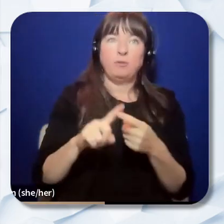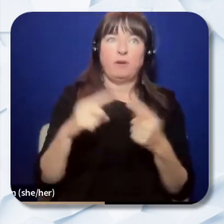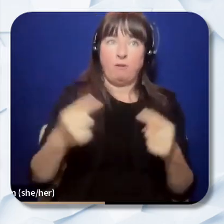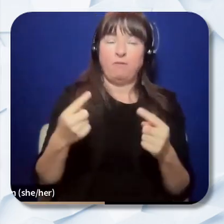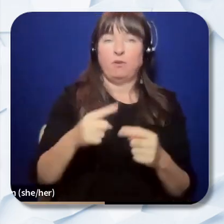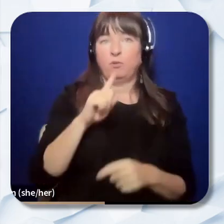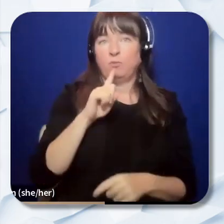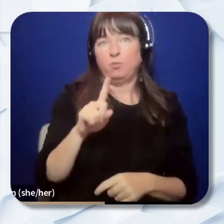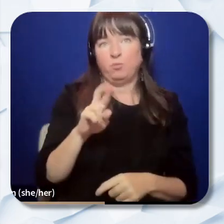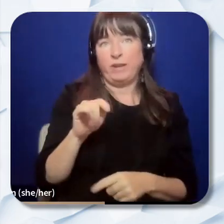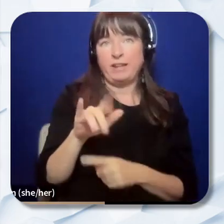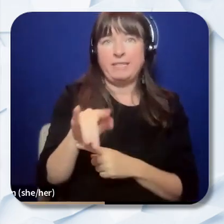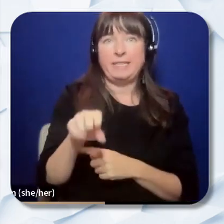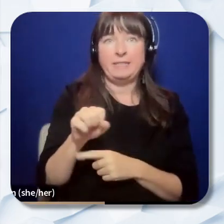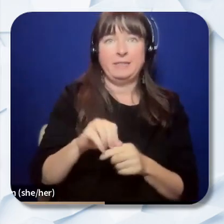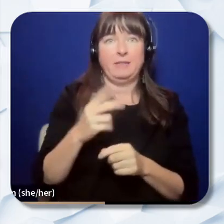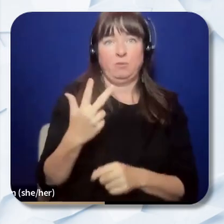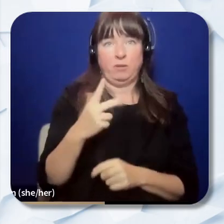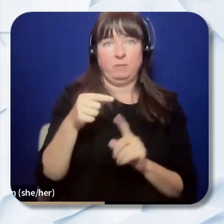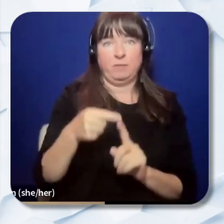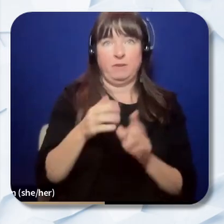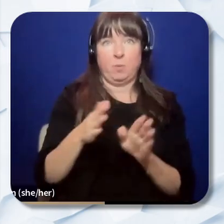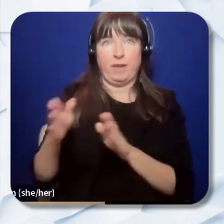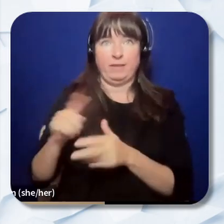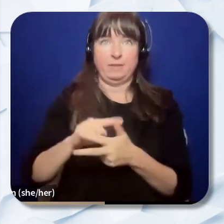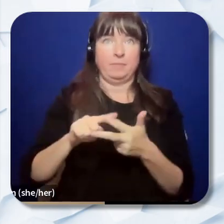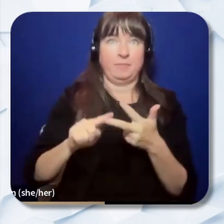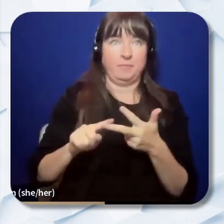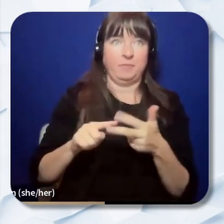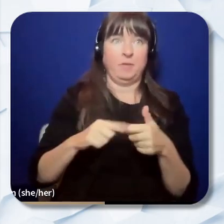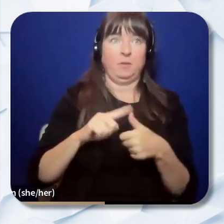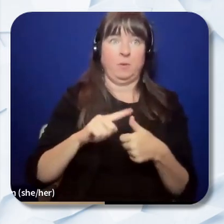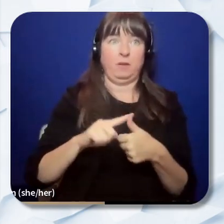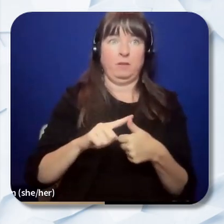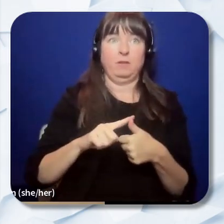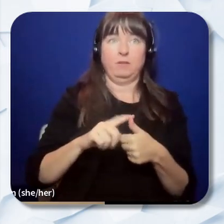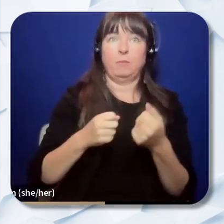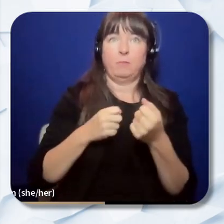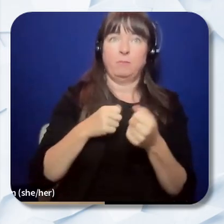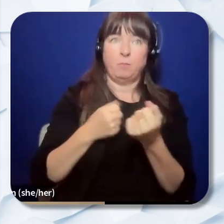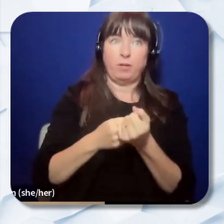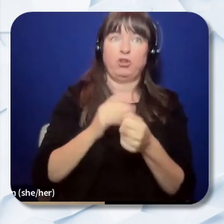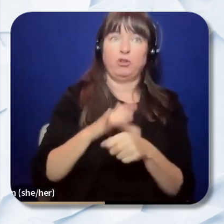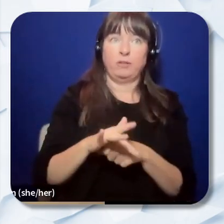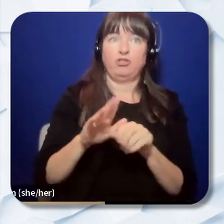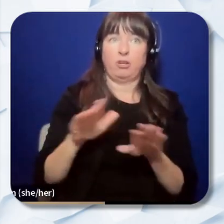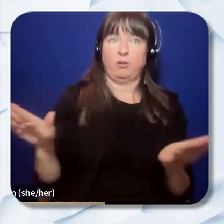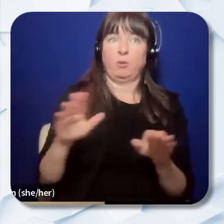realities in three specific ways. One is under supported early childhood workforce or excuse